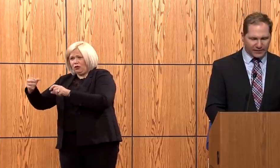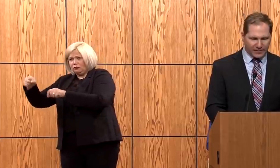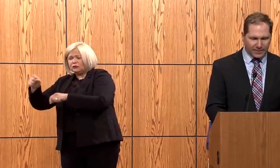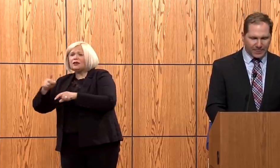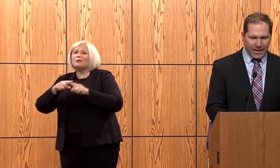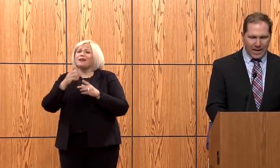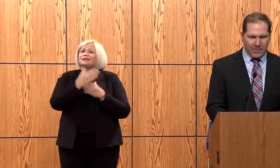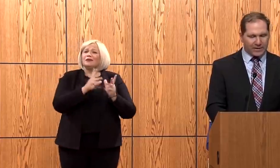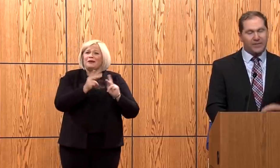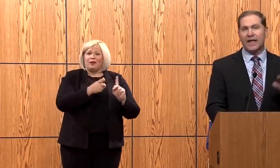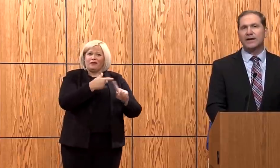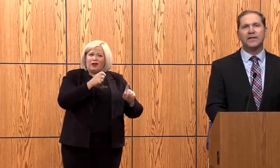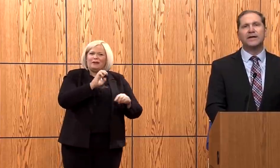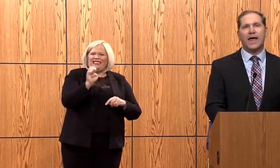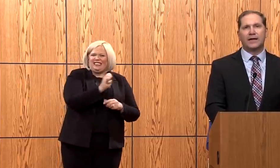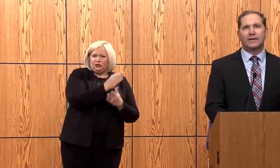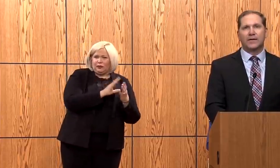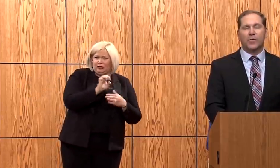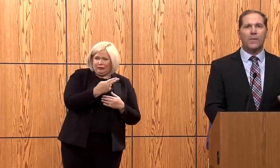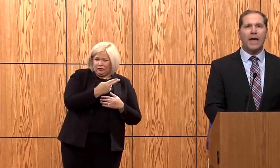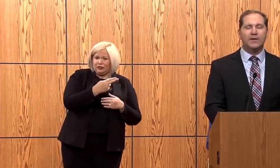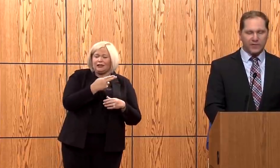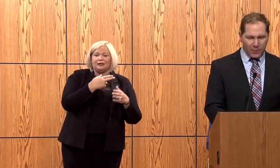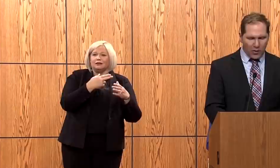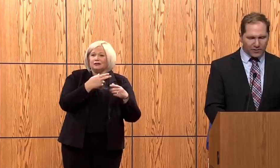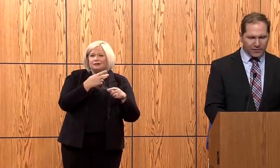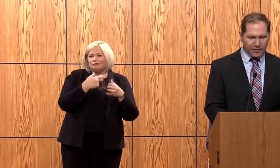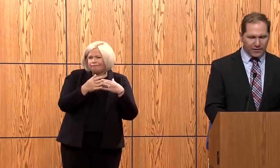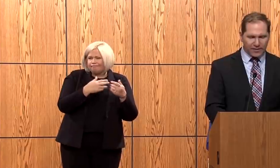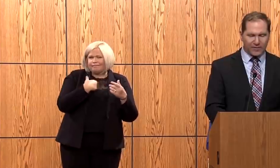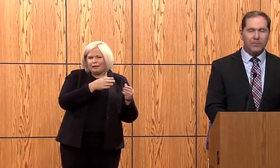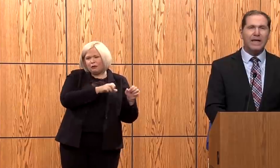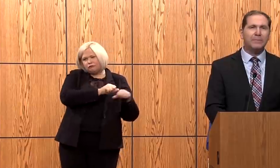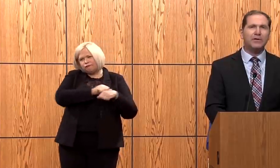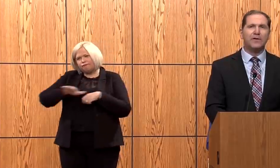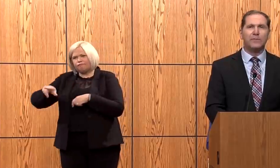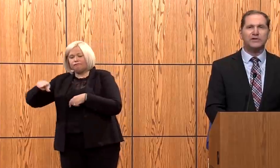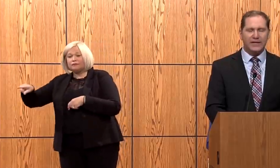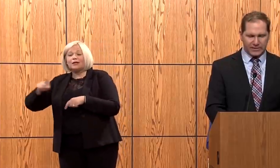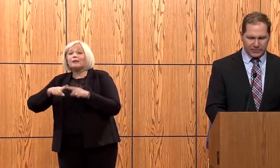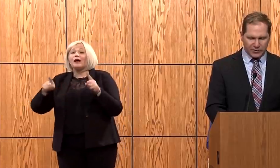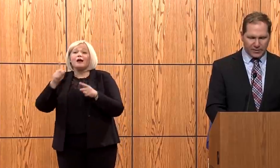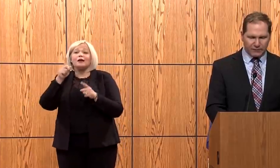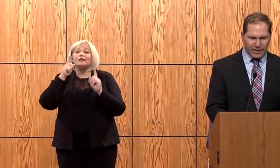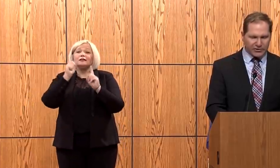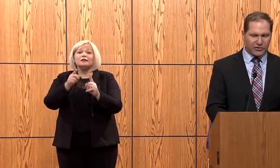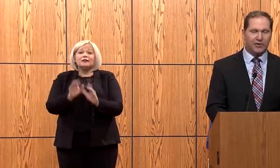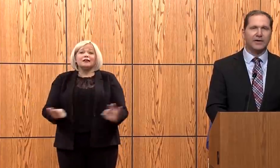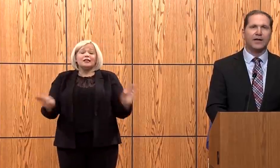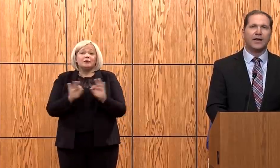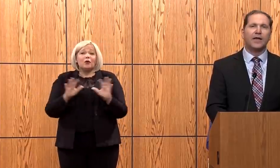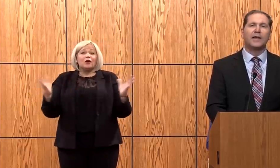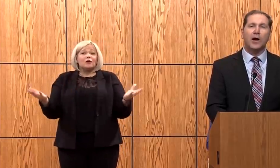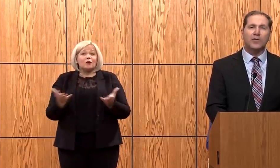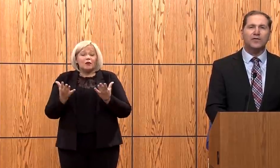THE WESTERN DISTRICT OF MICHIGAN, SOME OF THE DEFENDANTS MICHIGAN, SOME OF THE DEFENDANTS RESIDE IN THE EASTERN DISTRICT RESIDE IN THE EASTERN DISTRICT WHERE SOME OF THE SEARCH WHERE SOME OF THE SEARCH WARRANTS TOOK PLACE, BUT AT THE WARRANTS TOOK PLACE, BUT AT THE END OF THE DAY, WHAT MATTERS